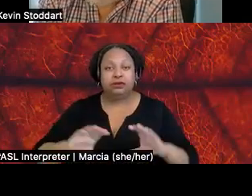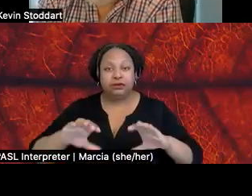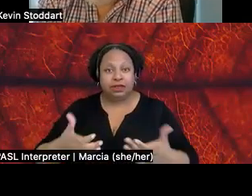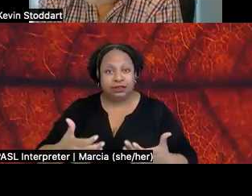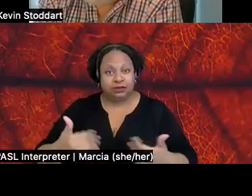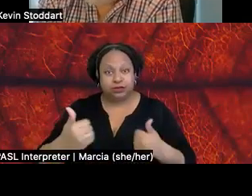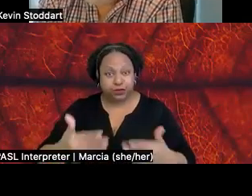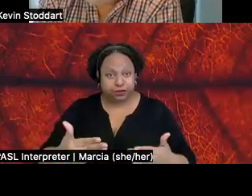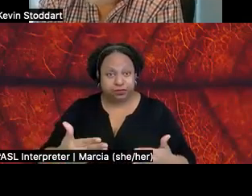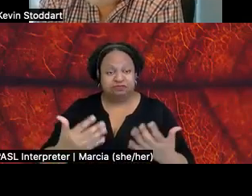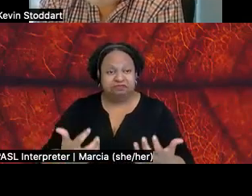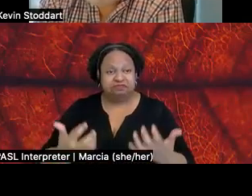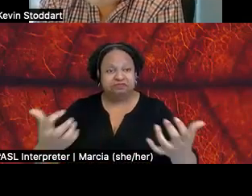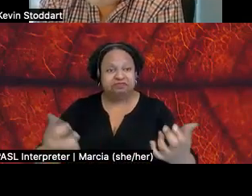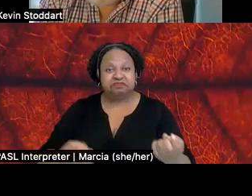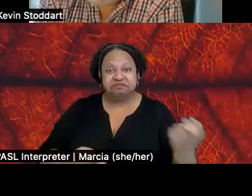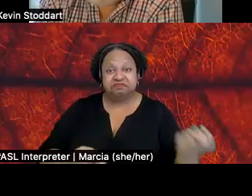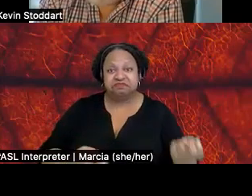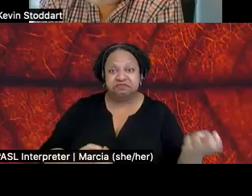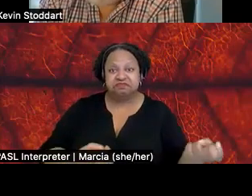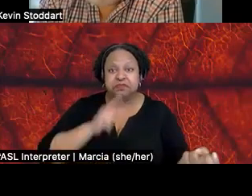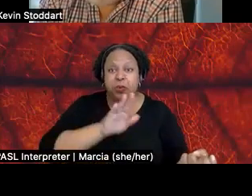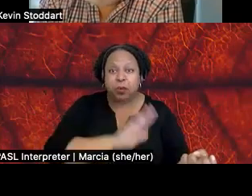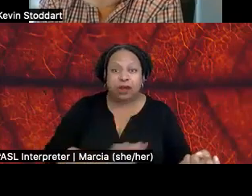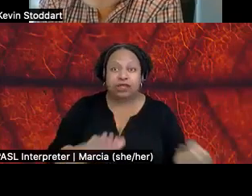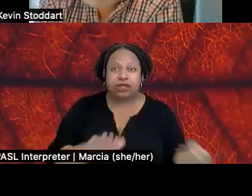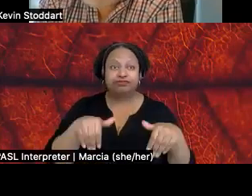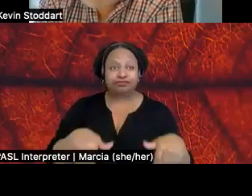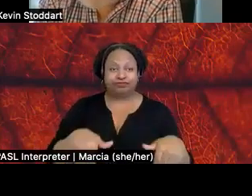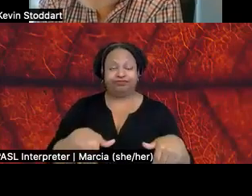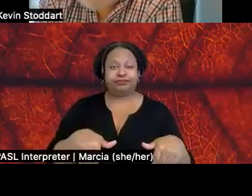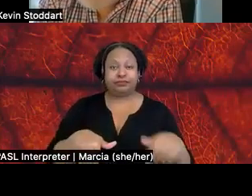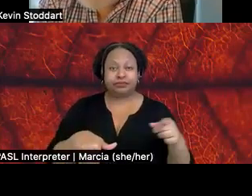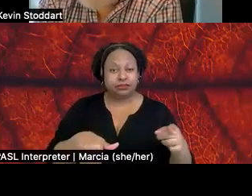They may find it hard to initiate a communication